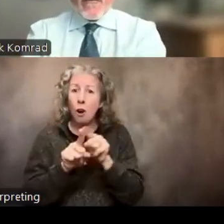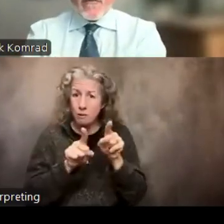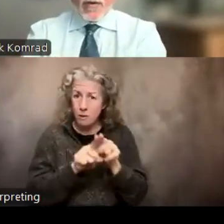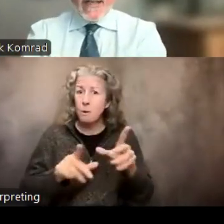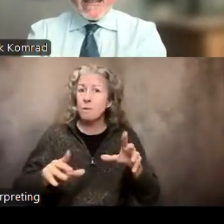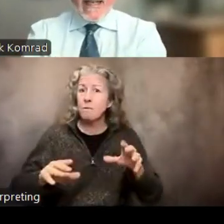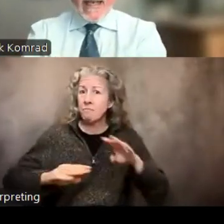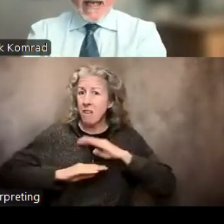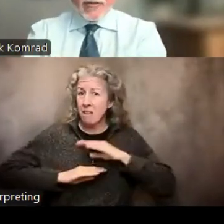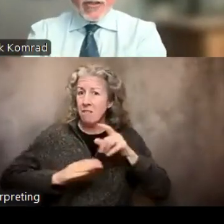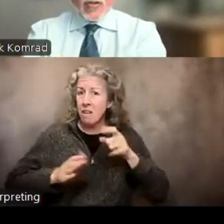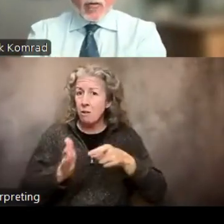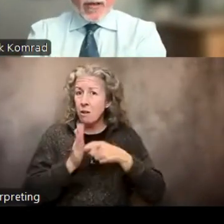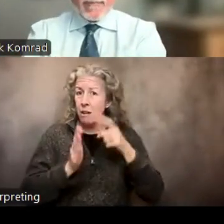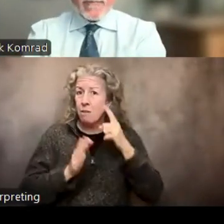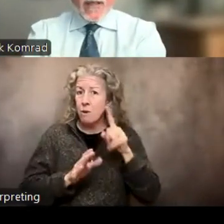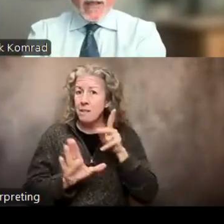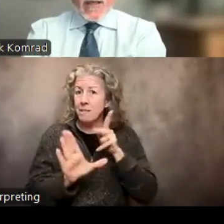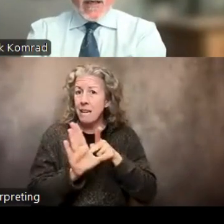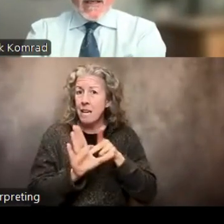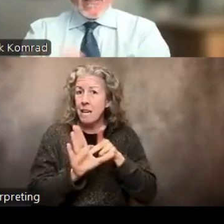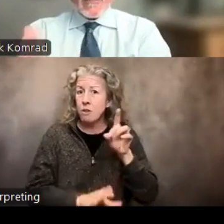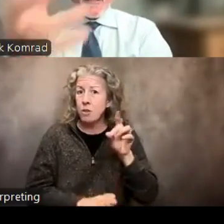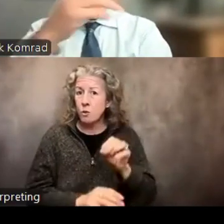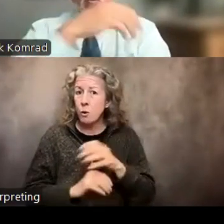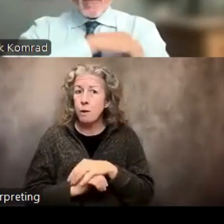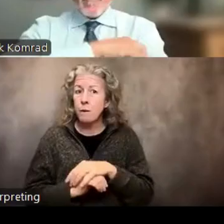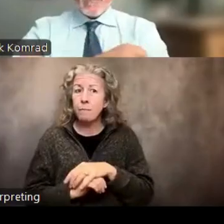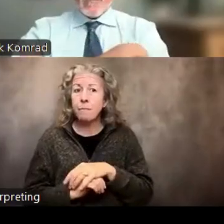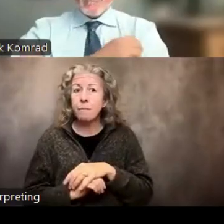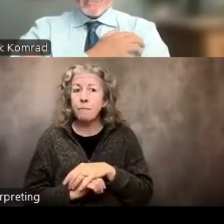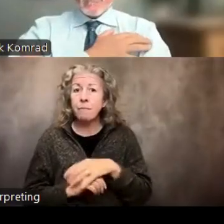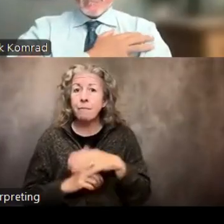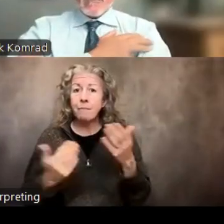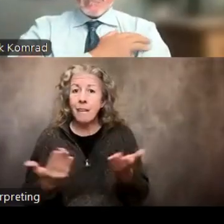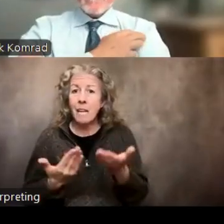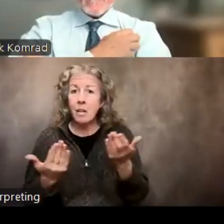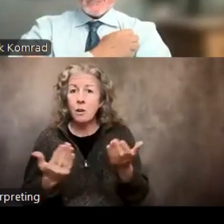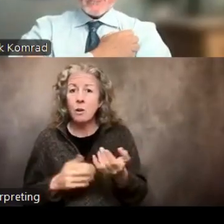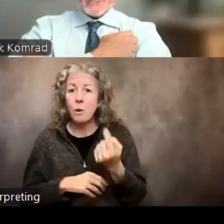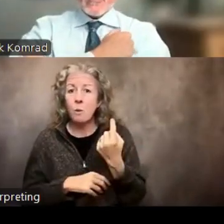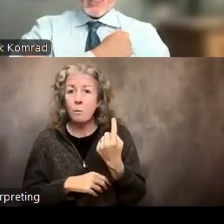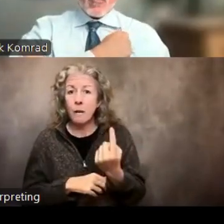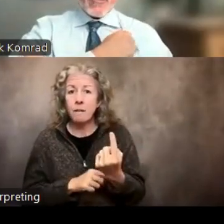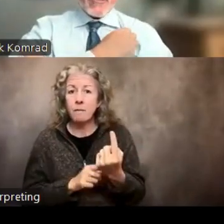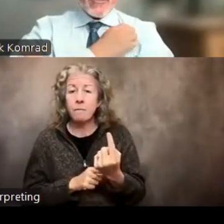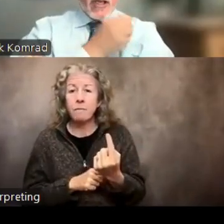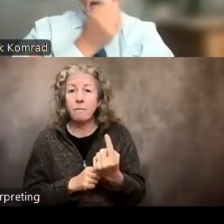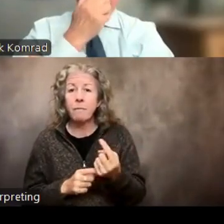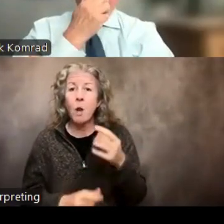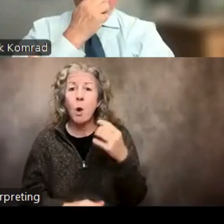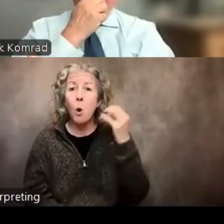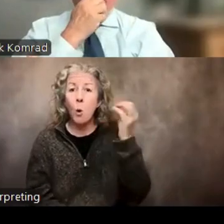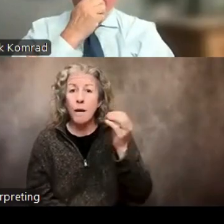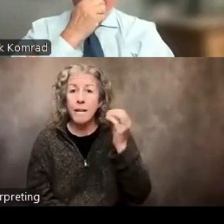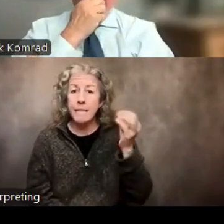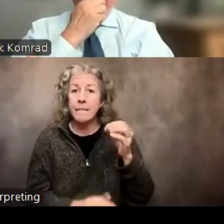for a psychiatric disorder. Here in this one Oregon study, they